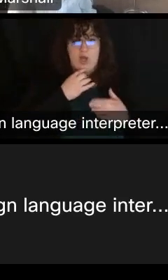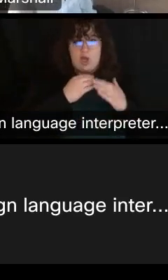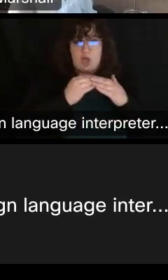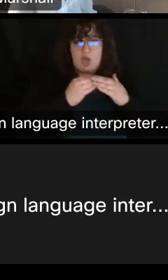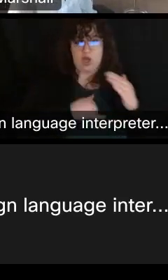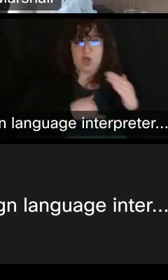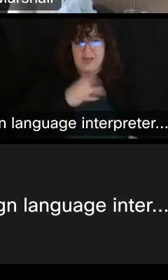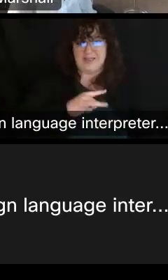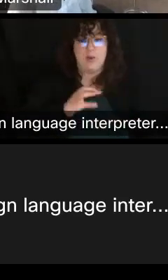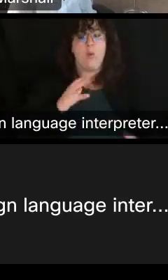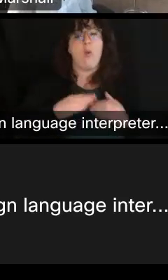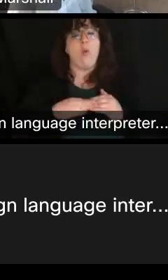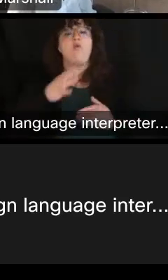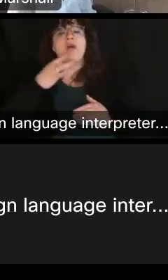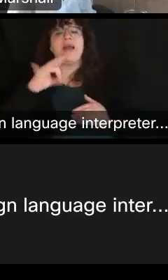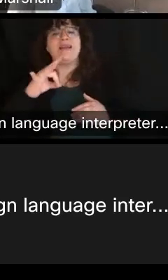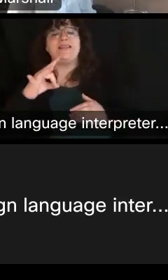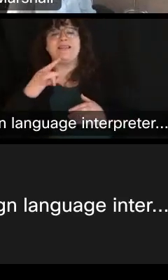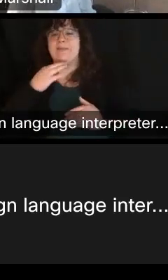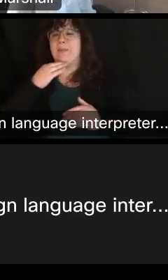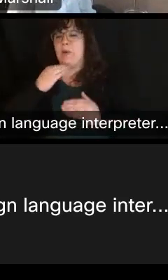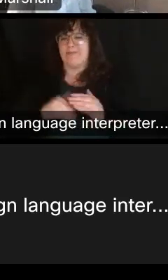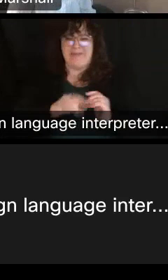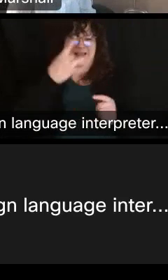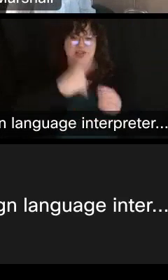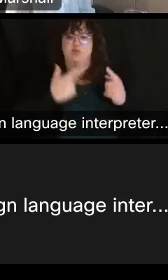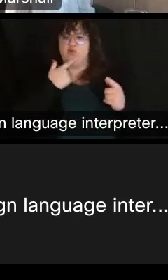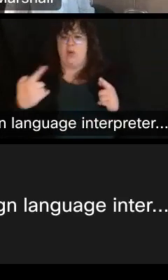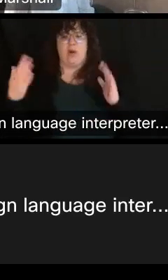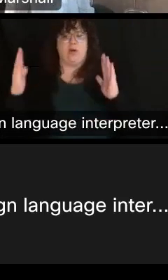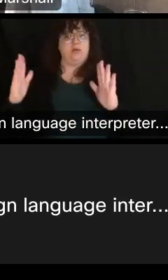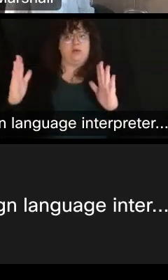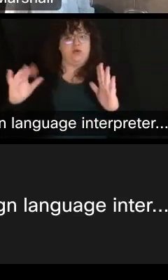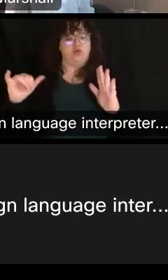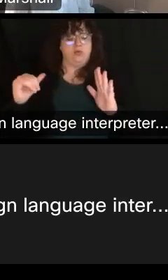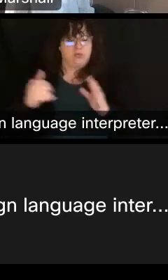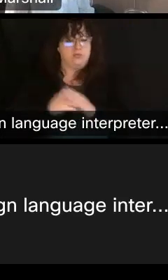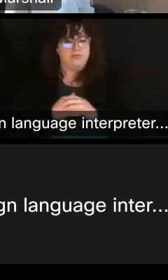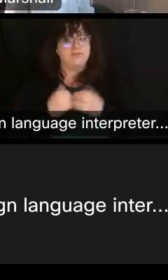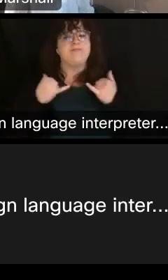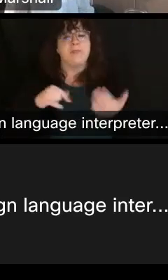age of 18 but under the age of 21. Right now, the billing on that kind of hinky,